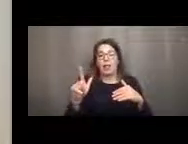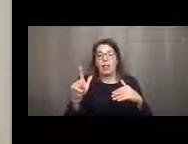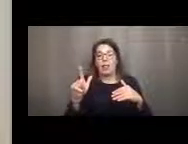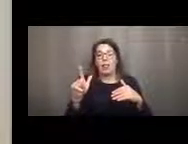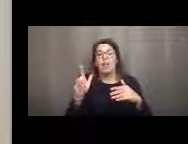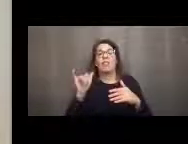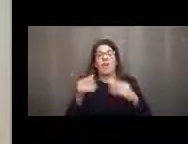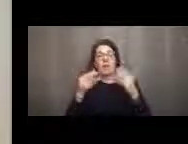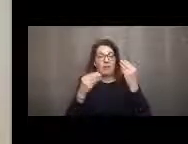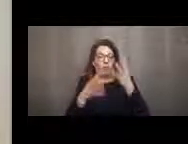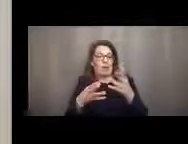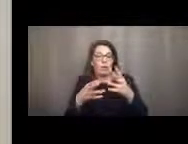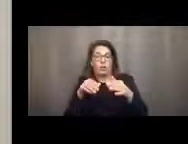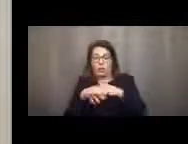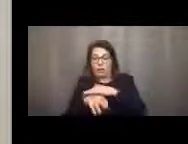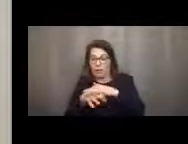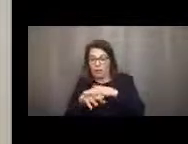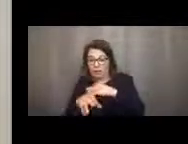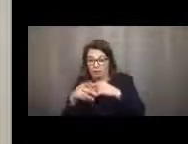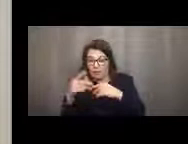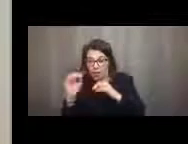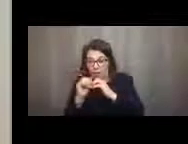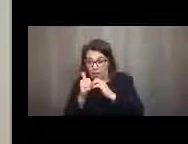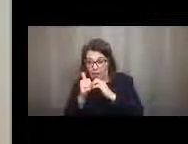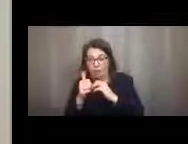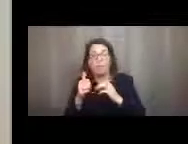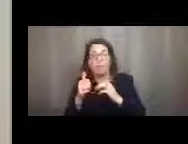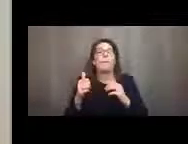by either posting the information on a public website